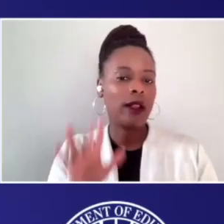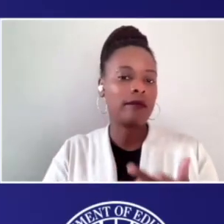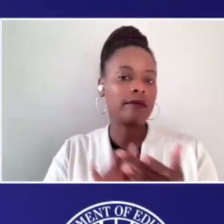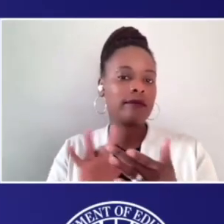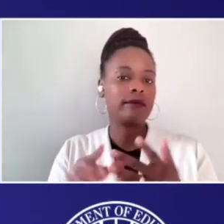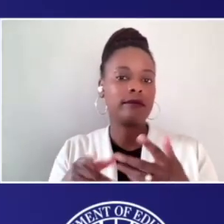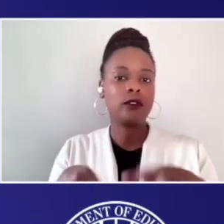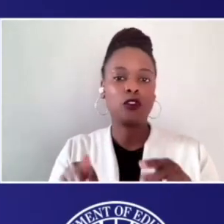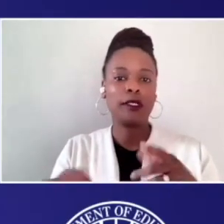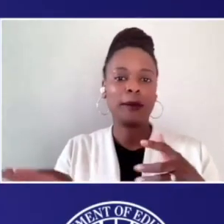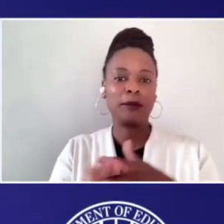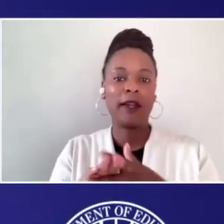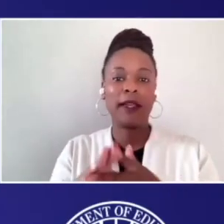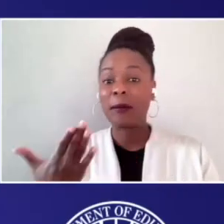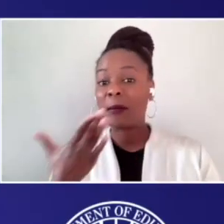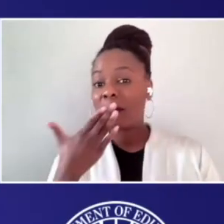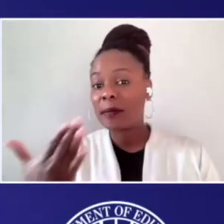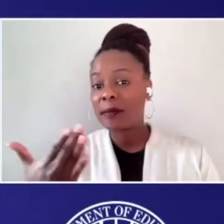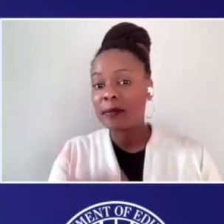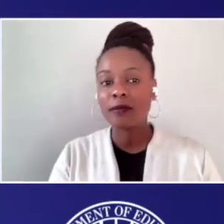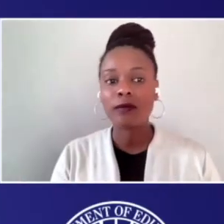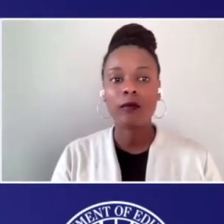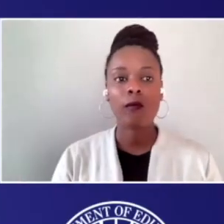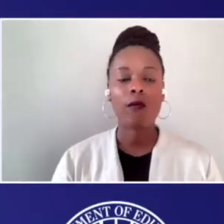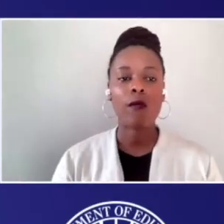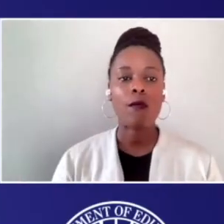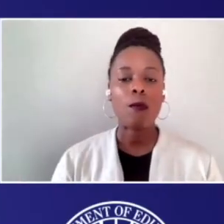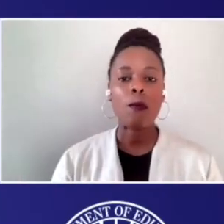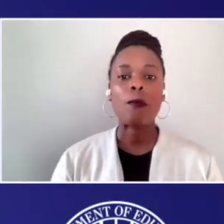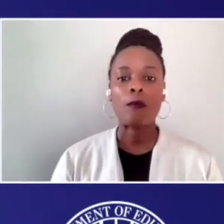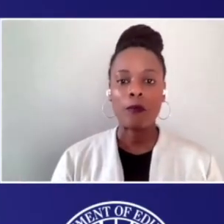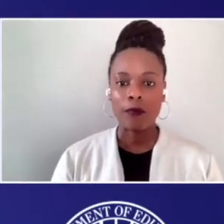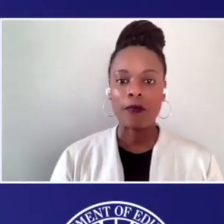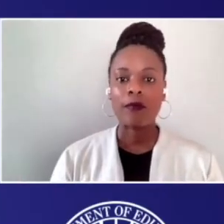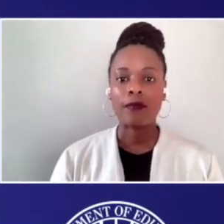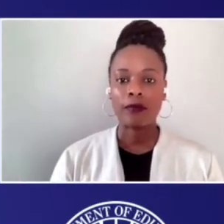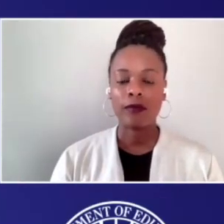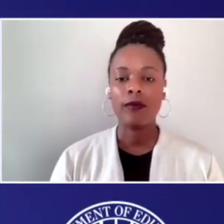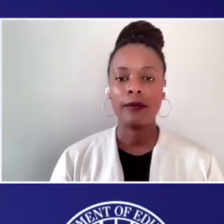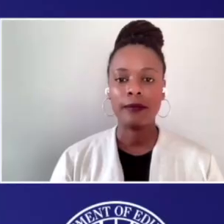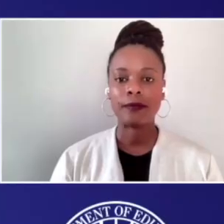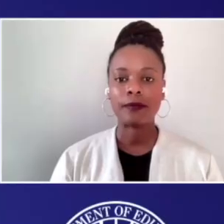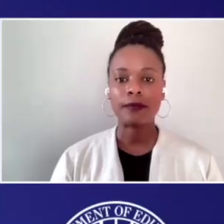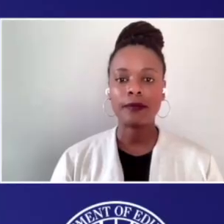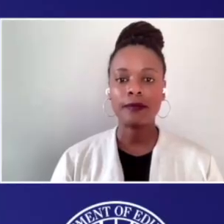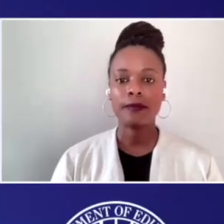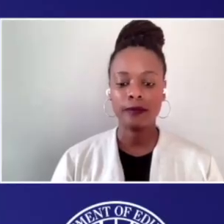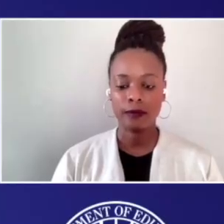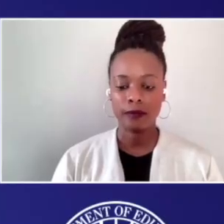Thank you so much. Alright. One of the things that came out of